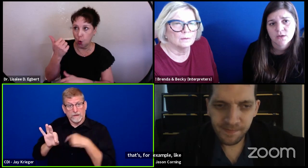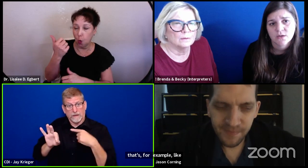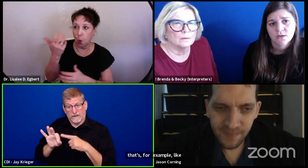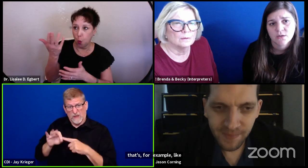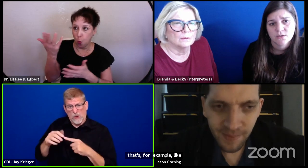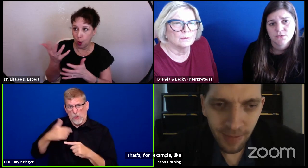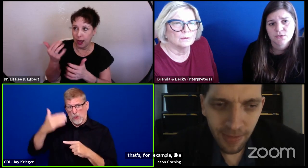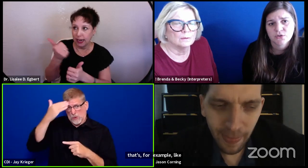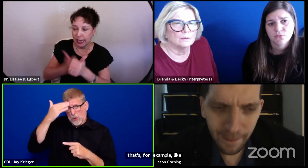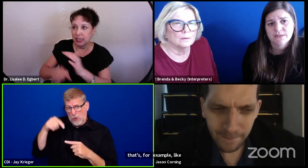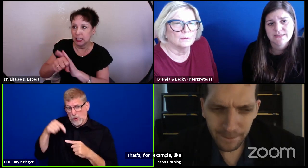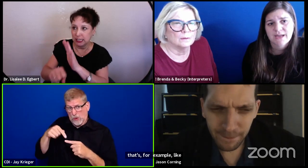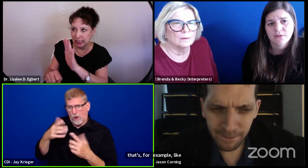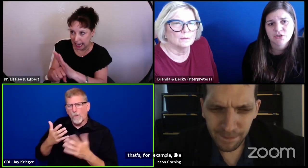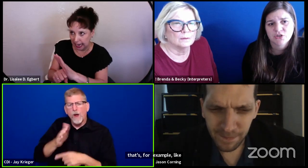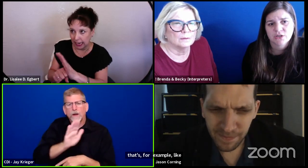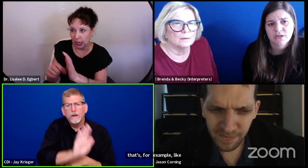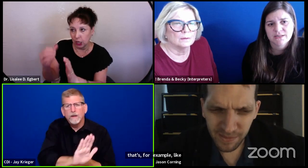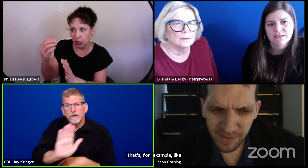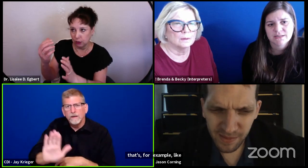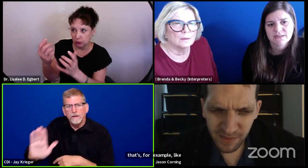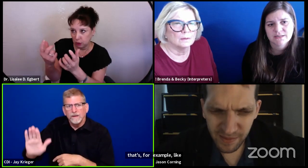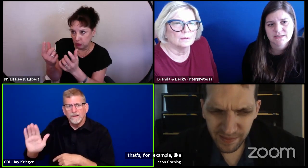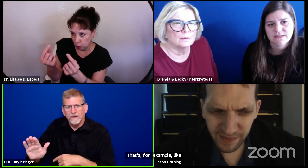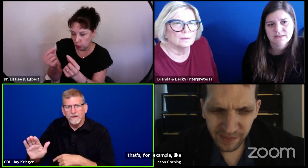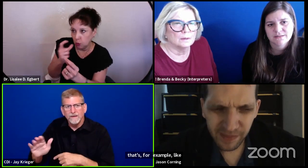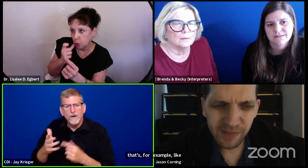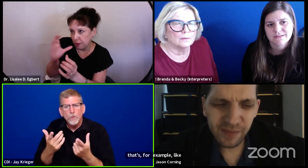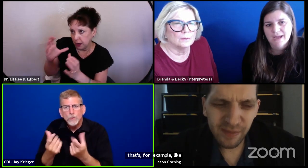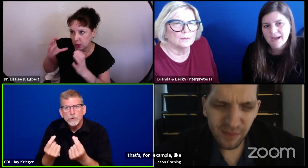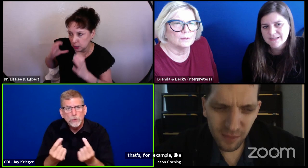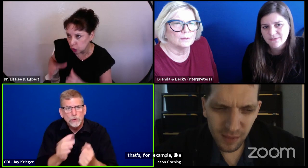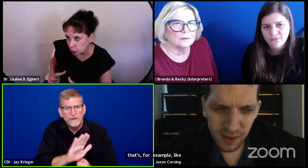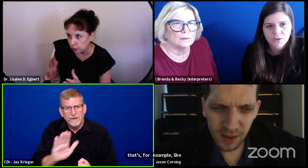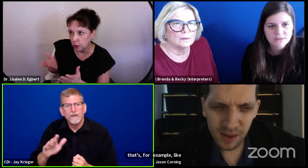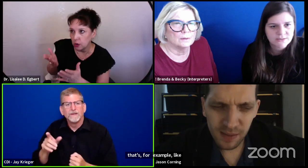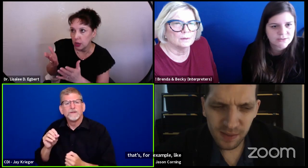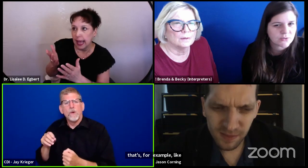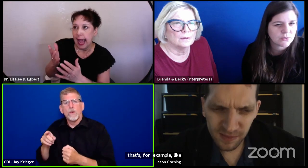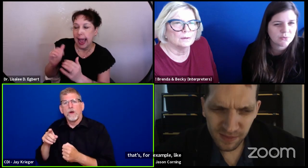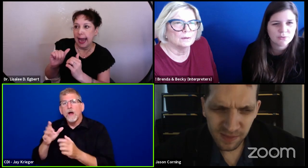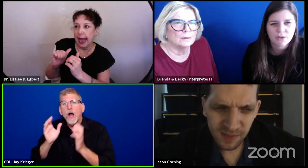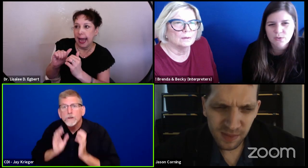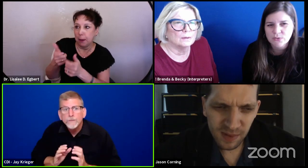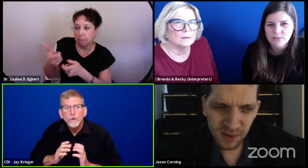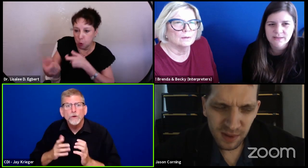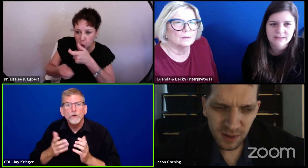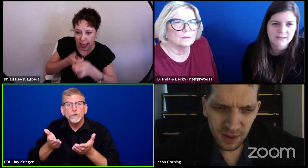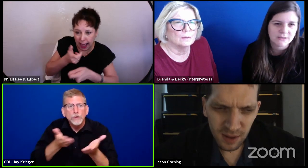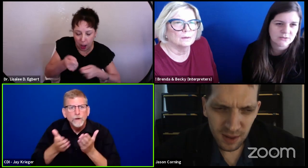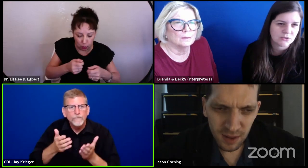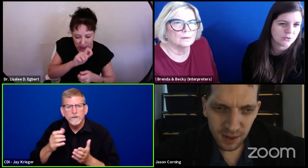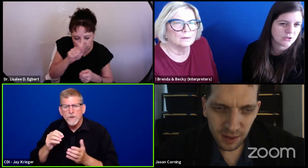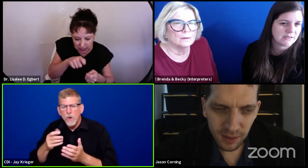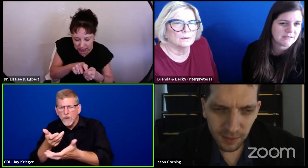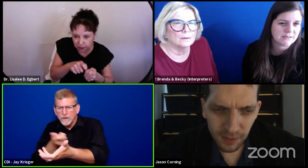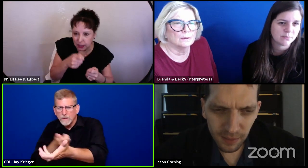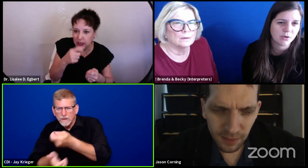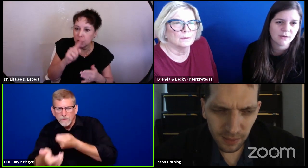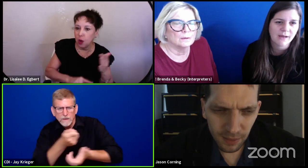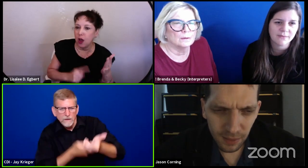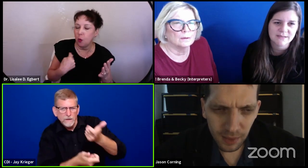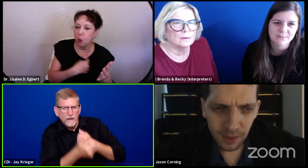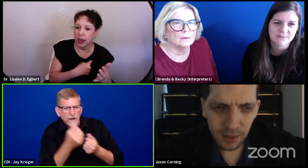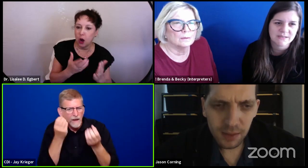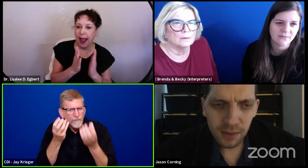So should we establish a task force who knows what the consumers need to pull out the specific